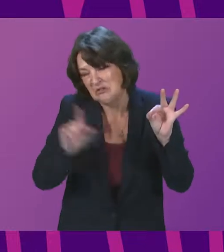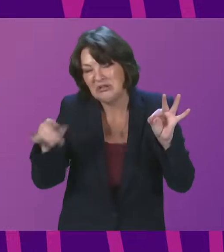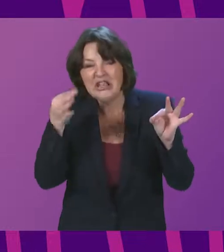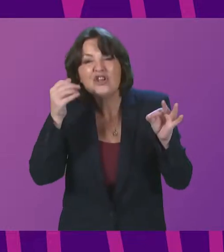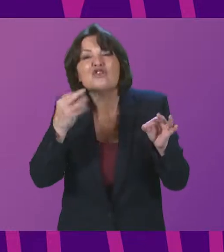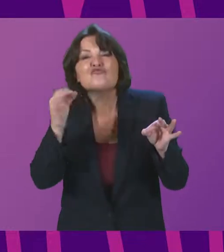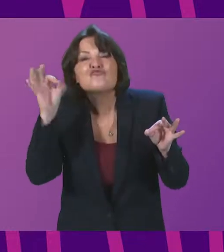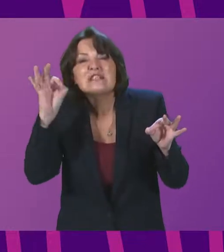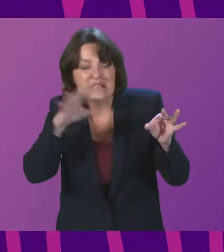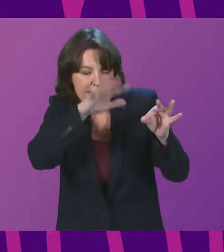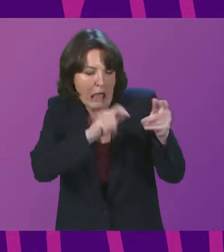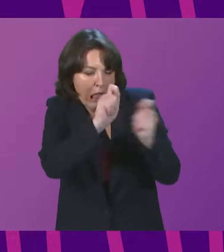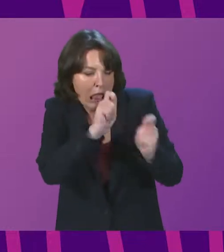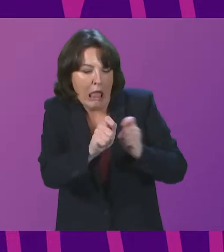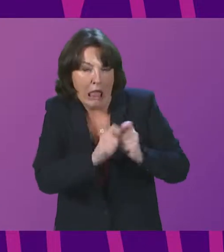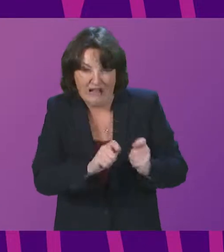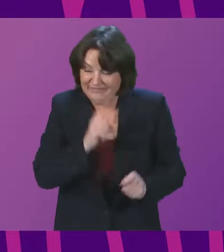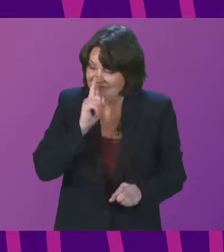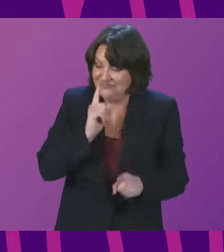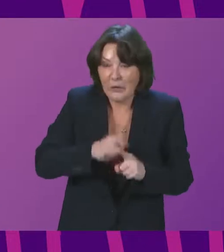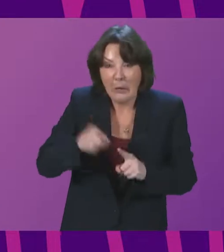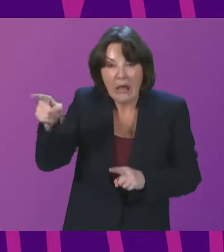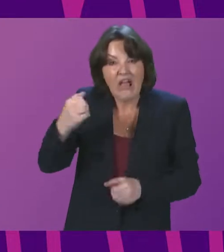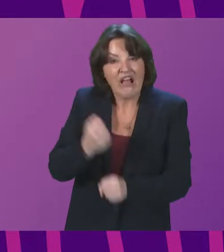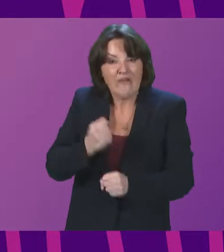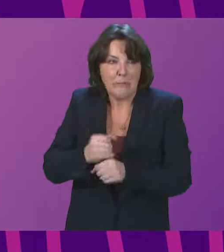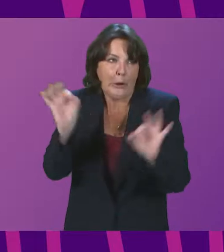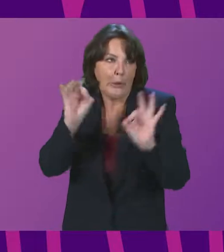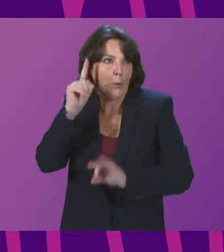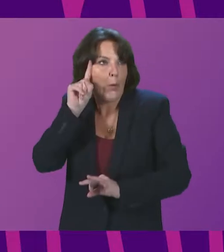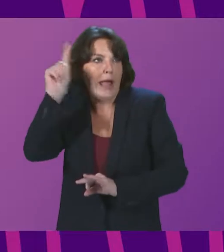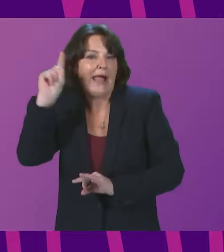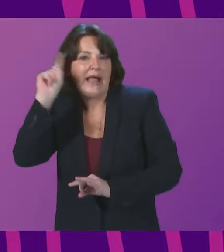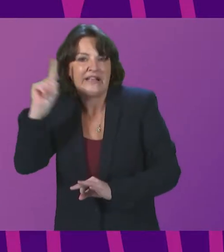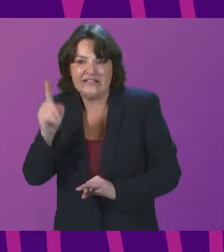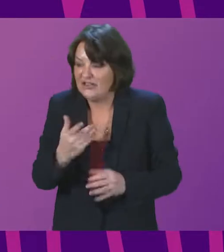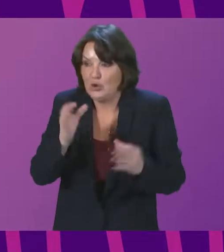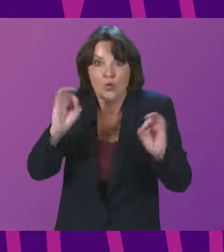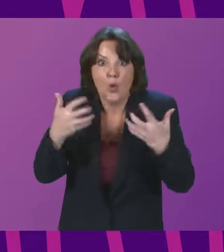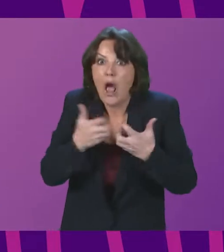It sums up a Government that is out of ideas and out of any vision for creating Scottish jobs and growing our economy.